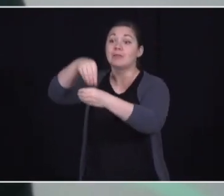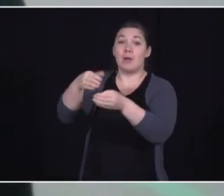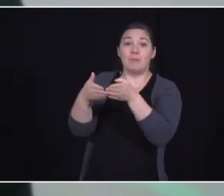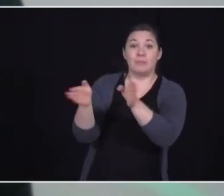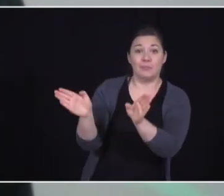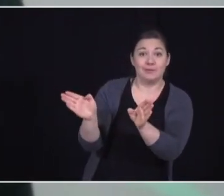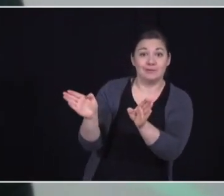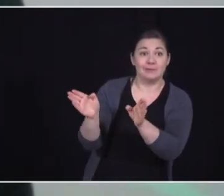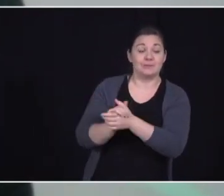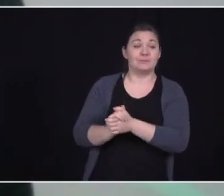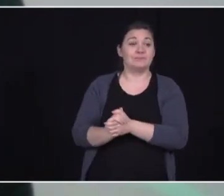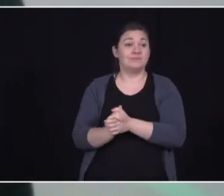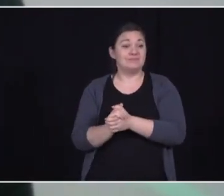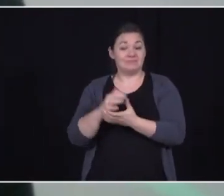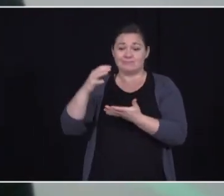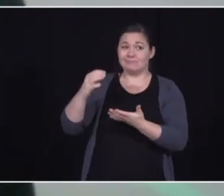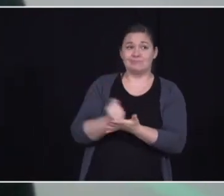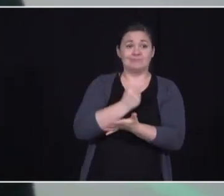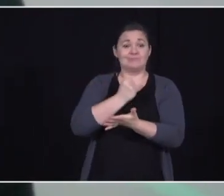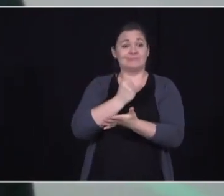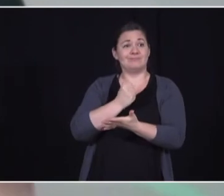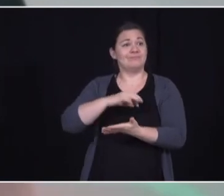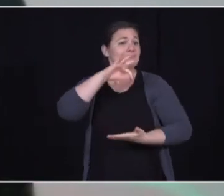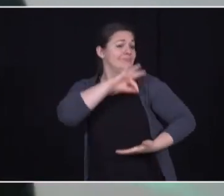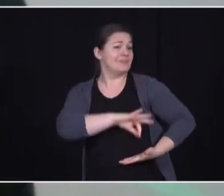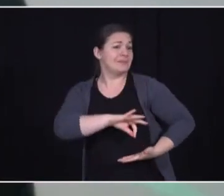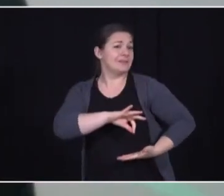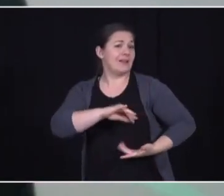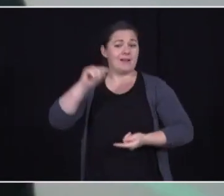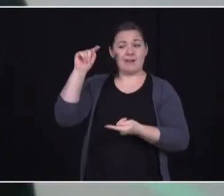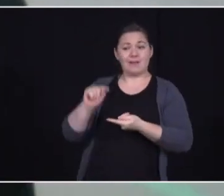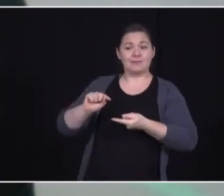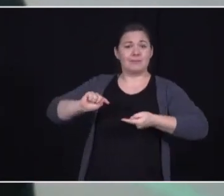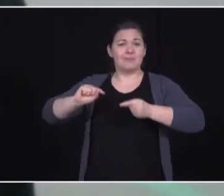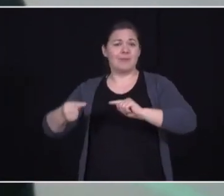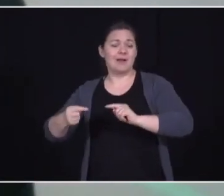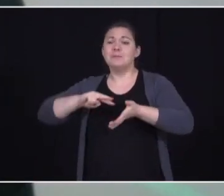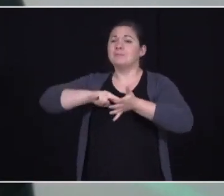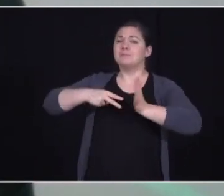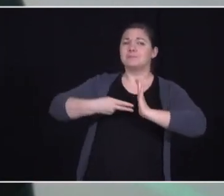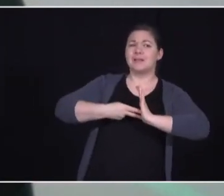vulnerable groups in our society, including those that are living and working in long-term care homes.